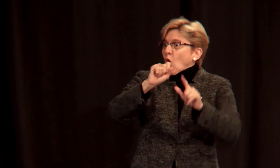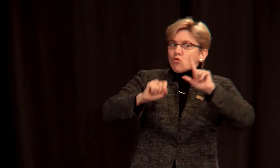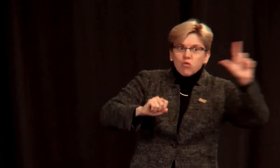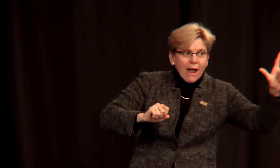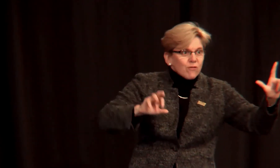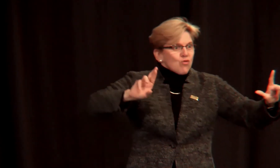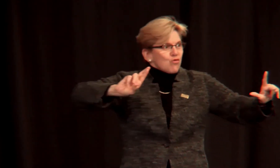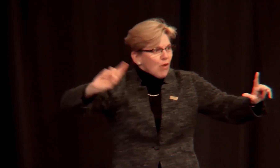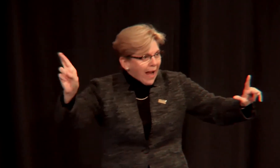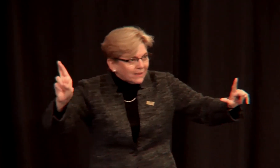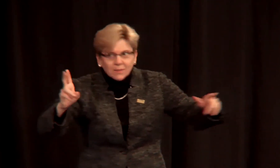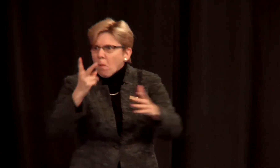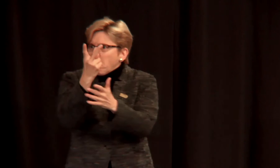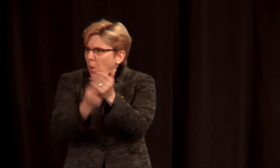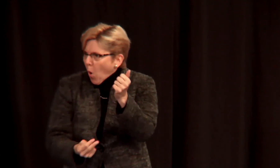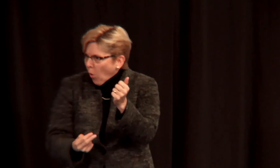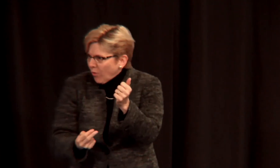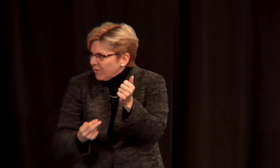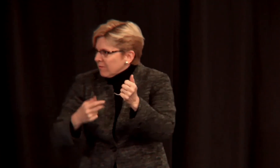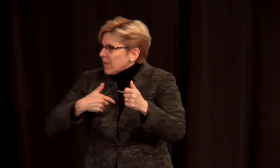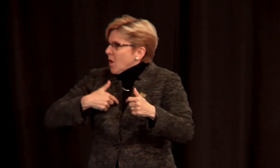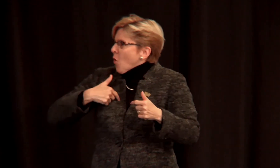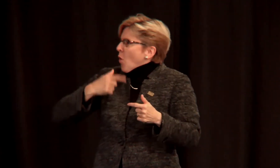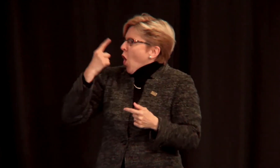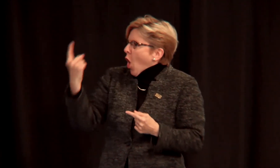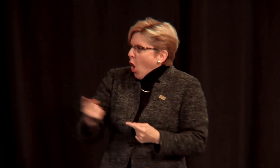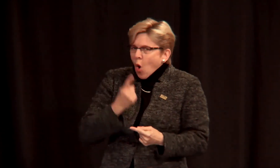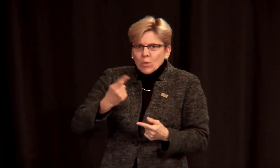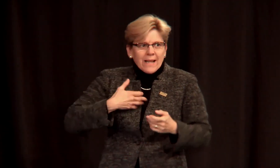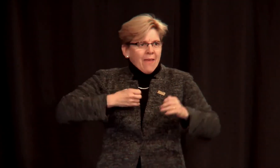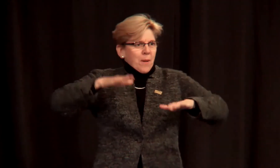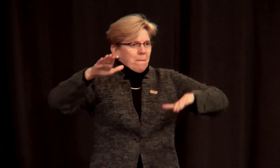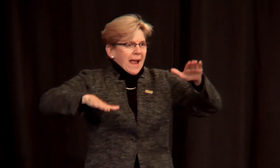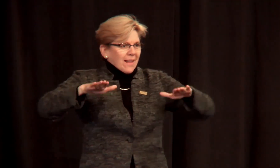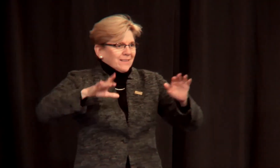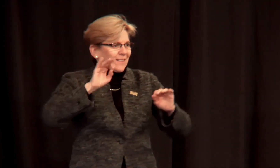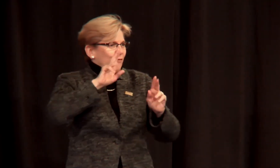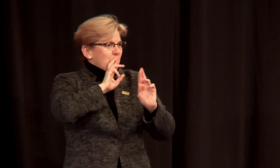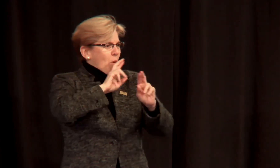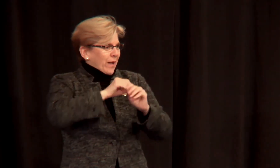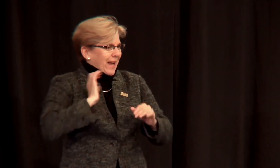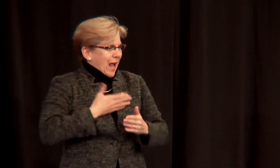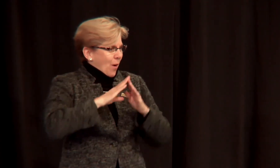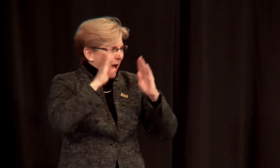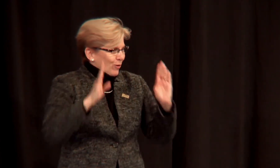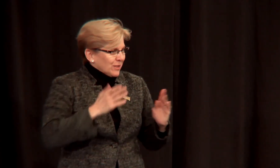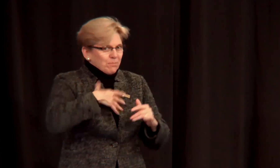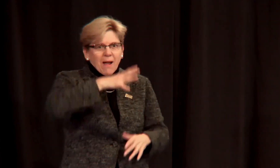both left and right, always with a balance of perspectives and reports,